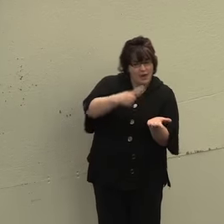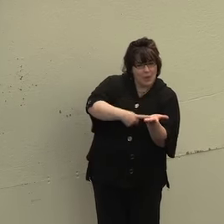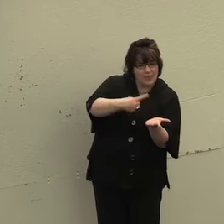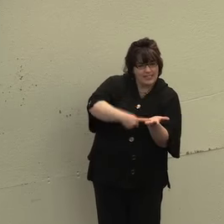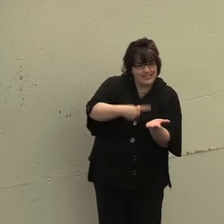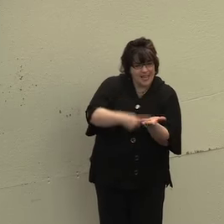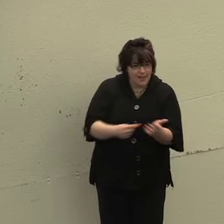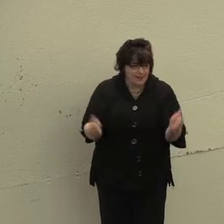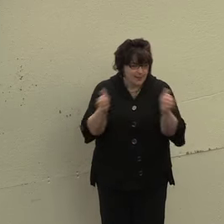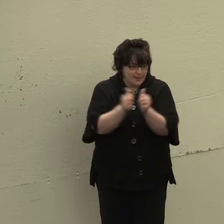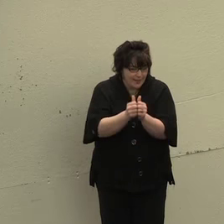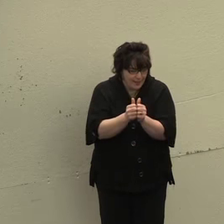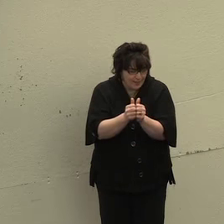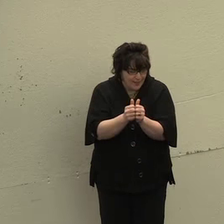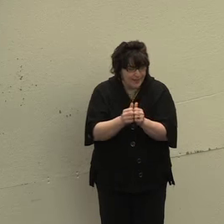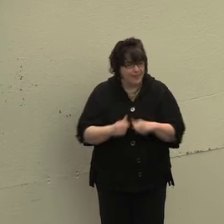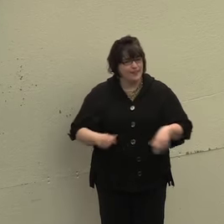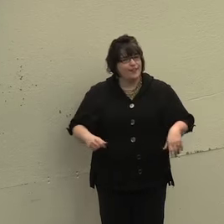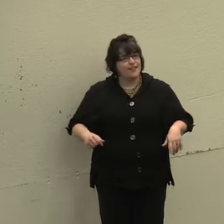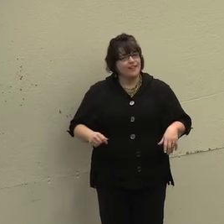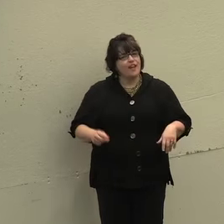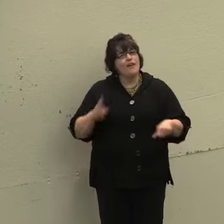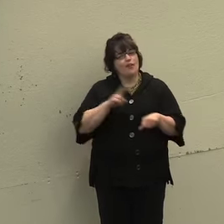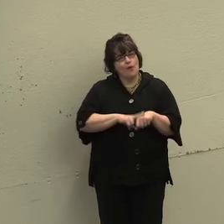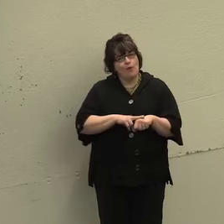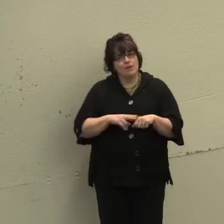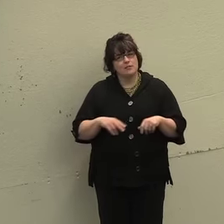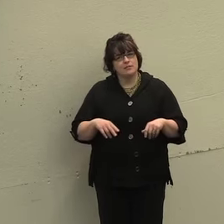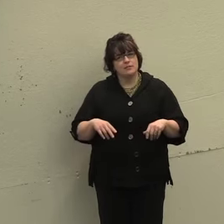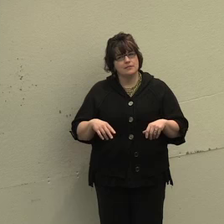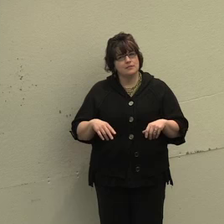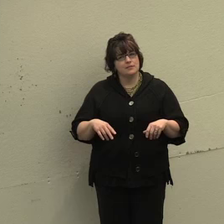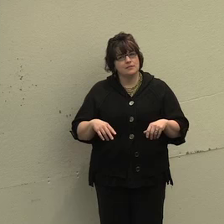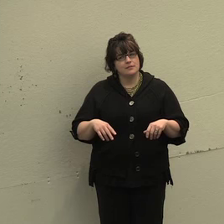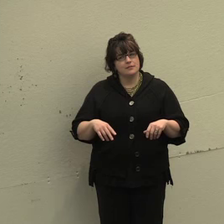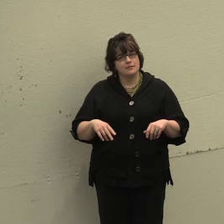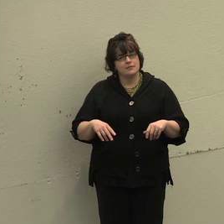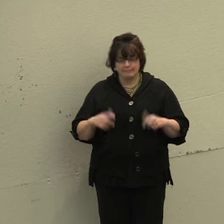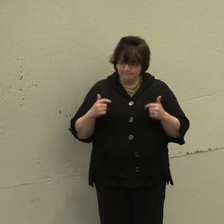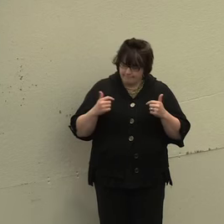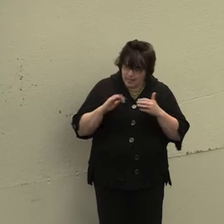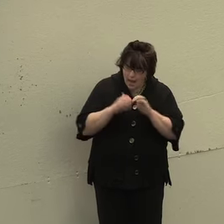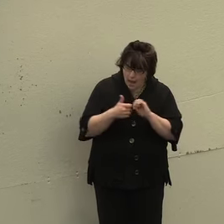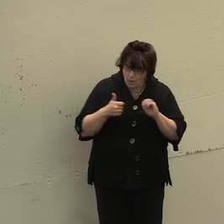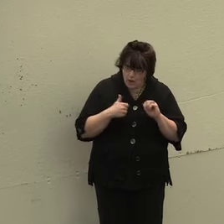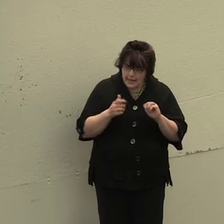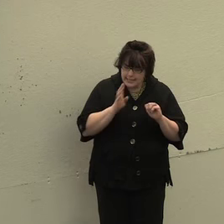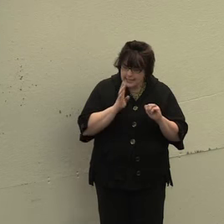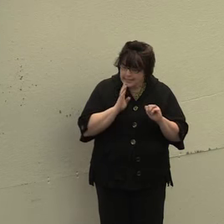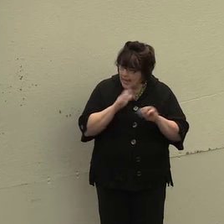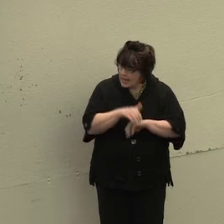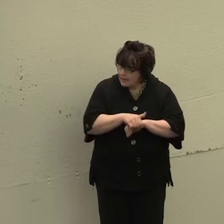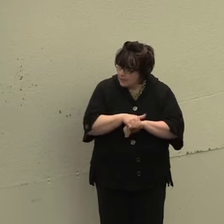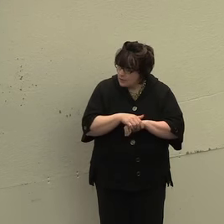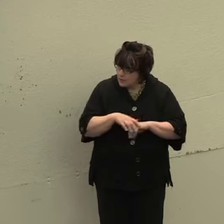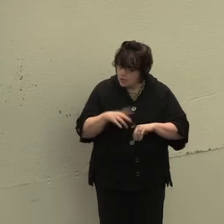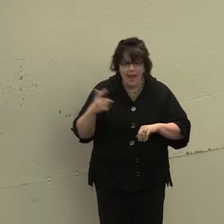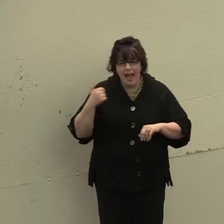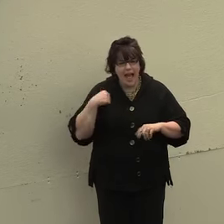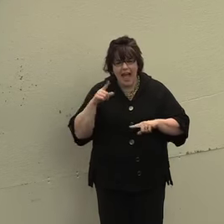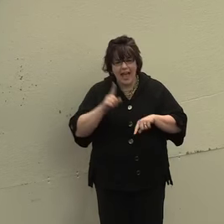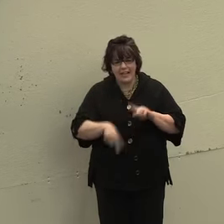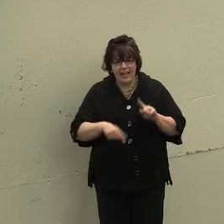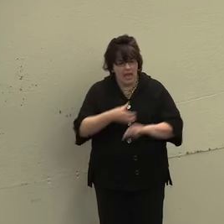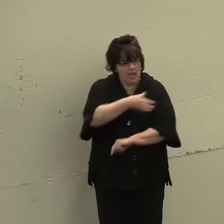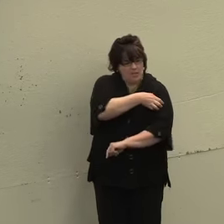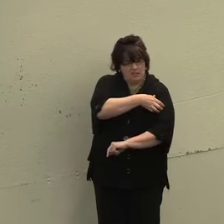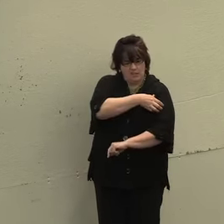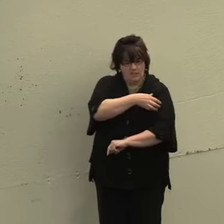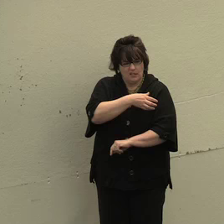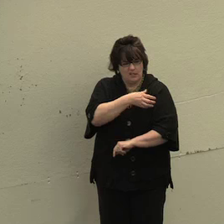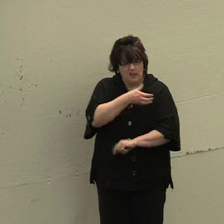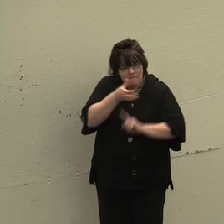And, of course, I could not push our proposal to them and they--